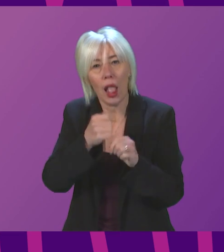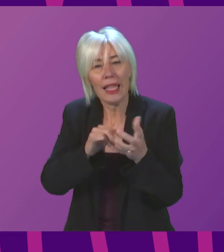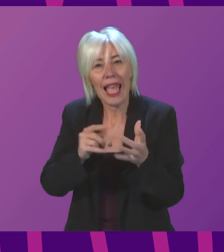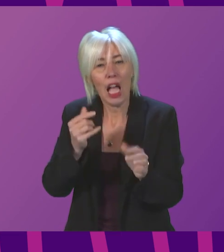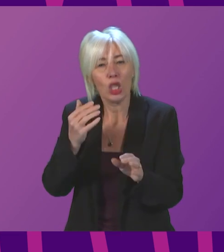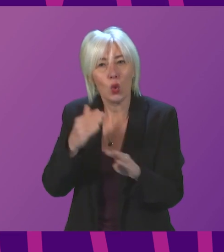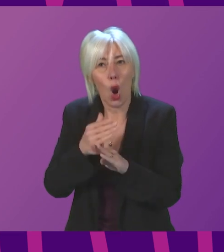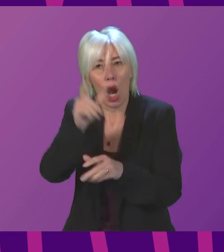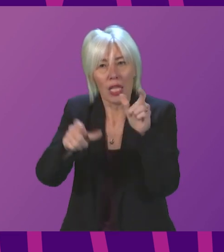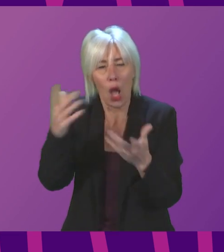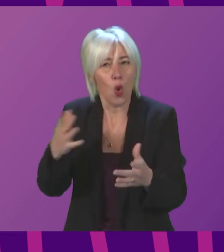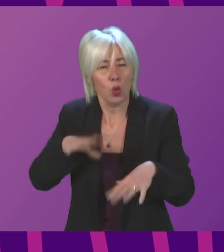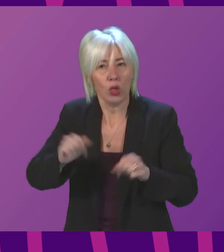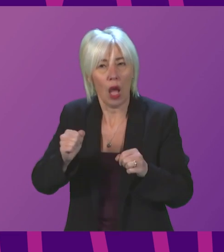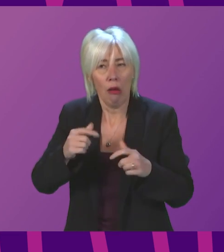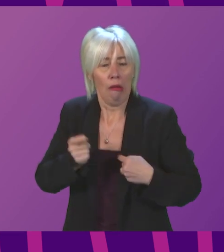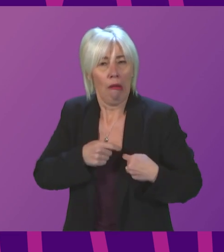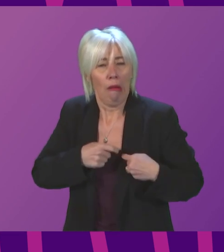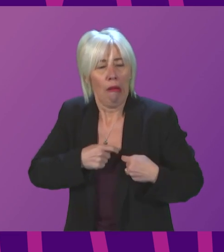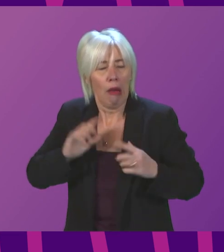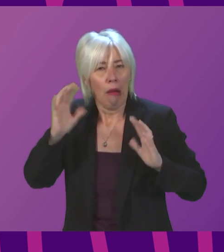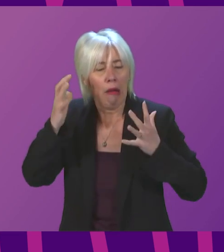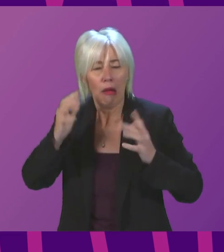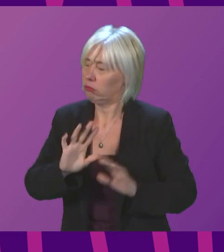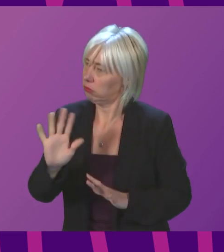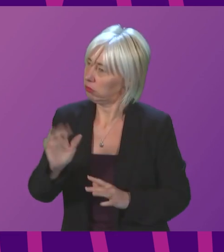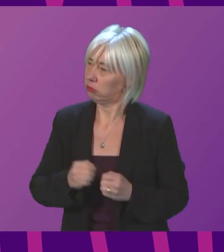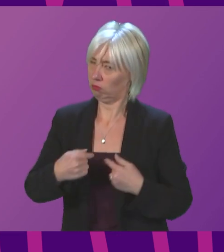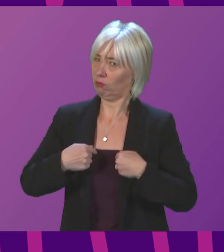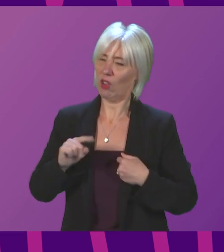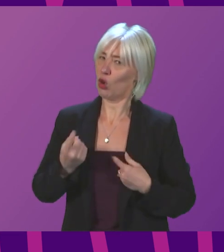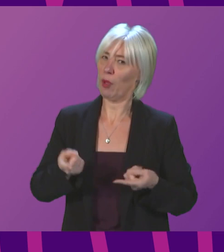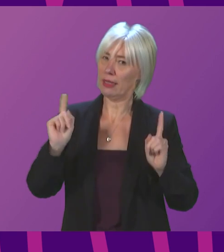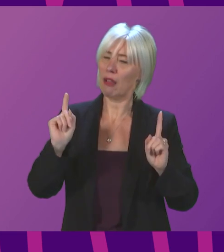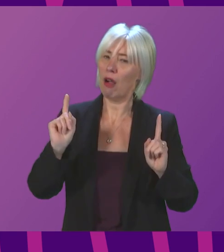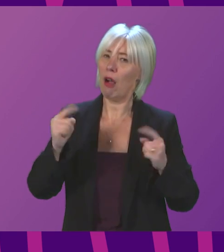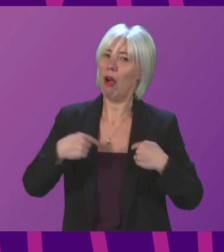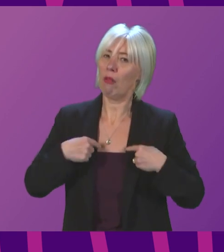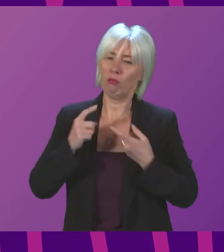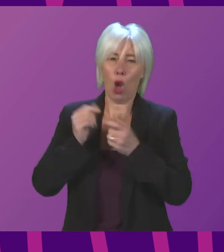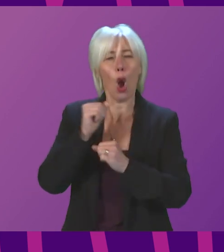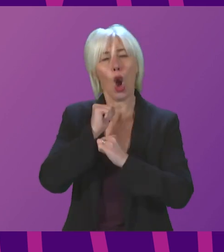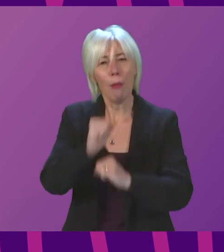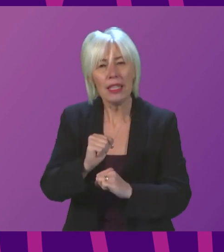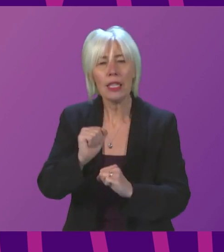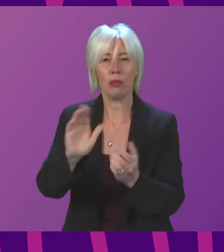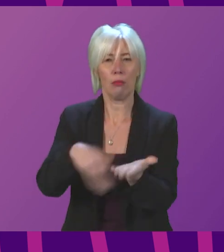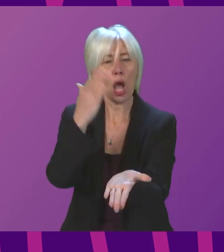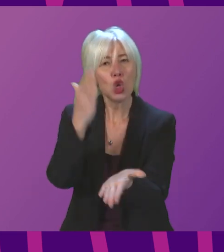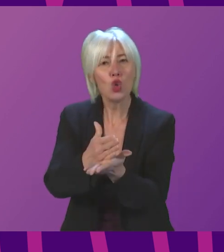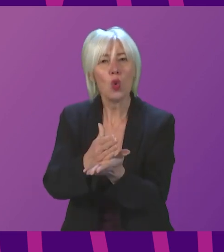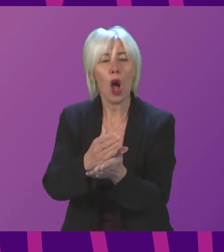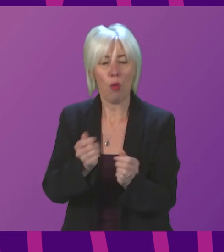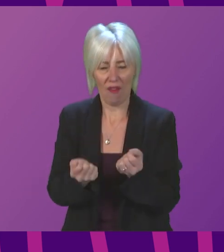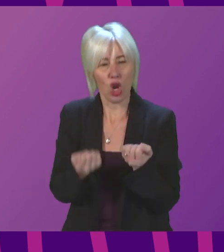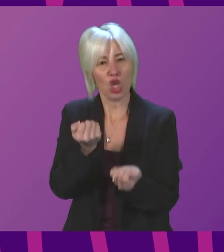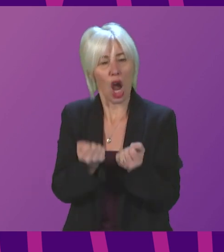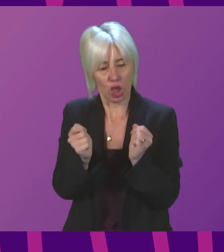As First Minister, I am committed to making sure that we have a just transition away from